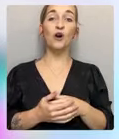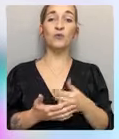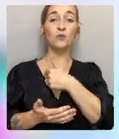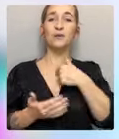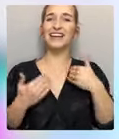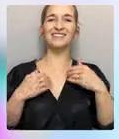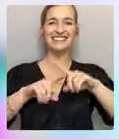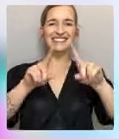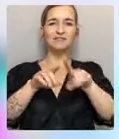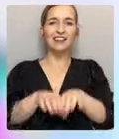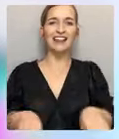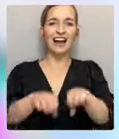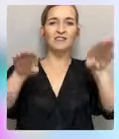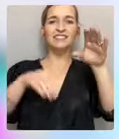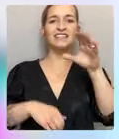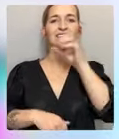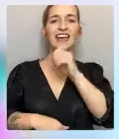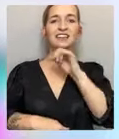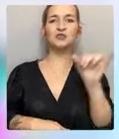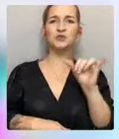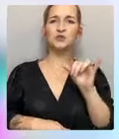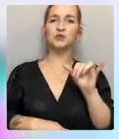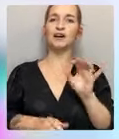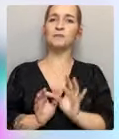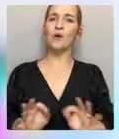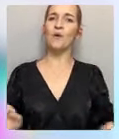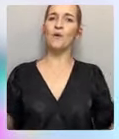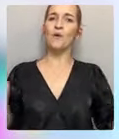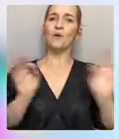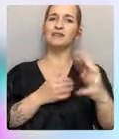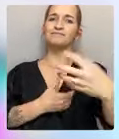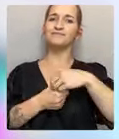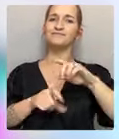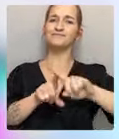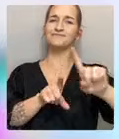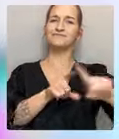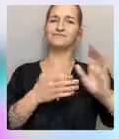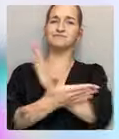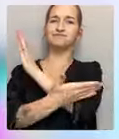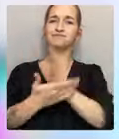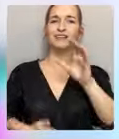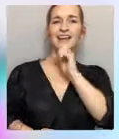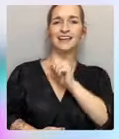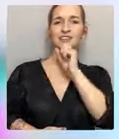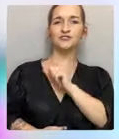and when we had all different levels of ages as well, which I thought was an incredibly important part as well. You know, like,